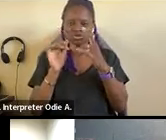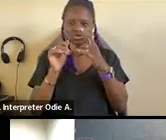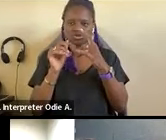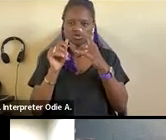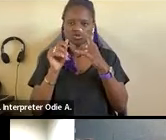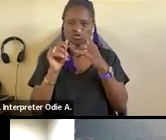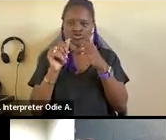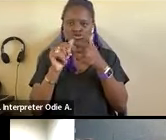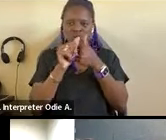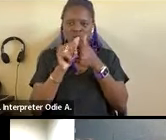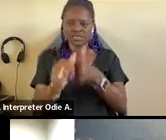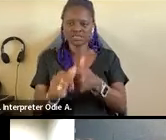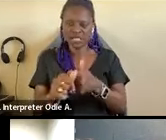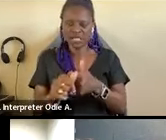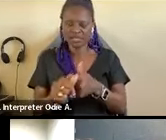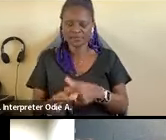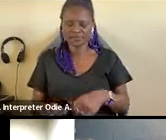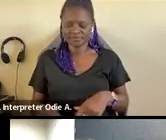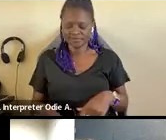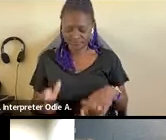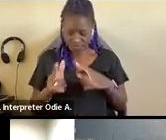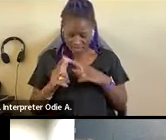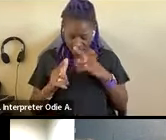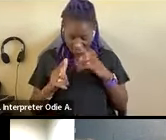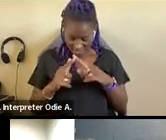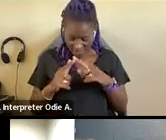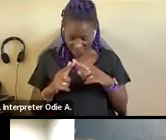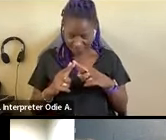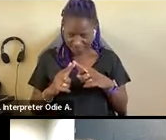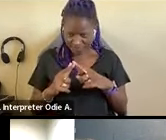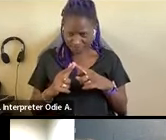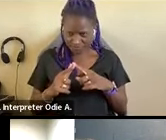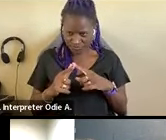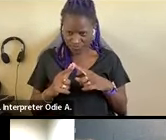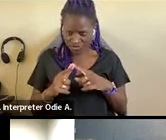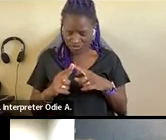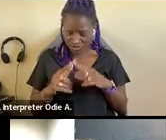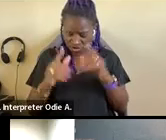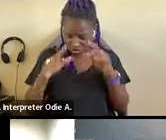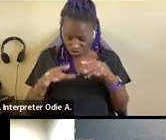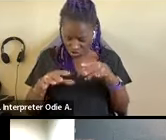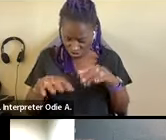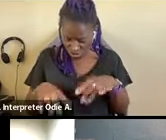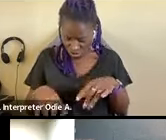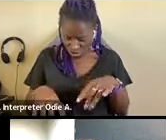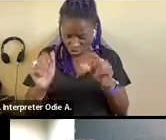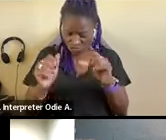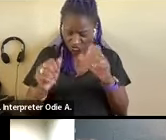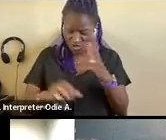Subsequent to that, she was able to jump into the effort as our vaccine chief. And it's due to her that we've been so,